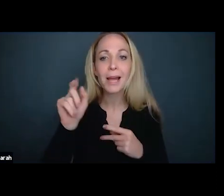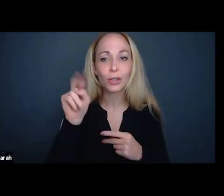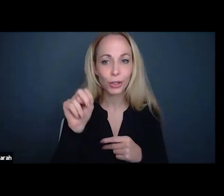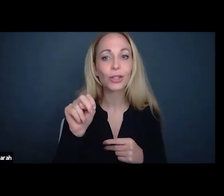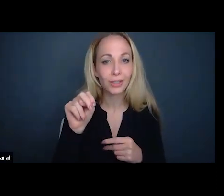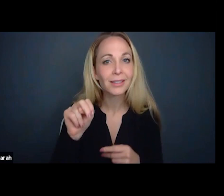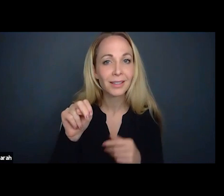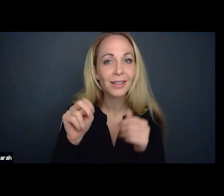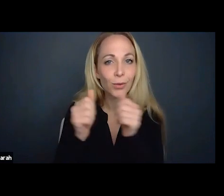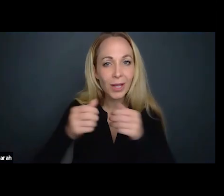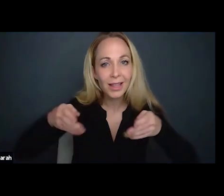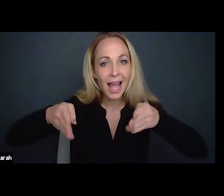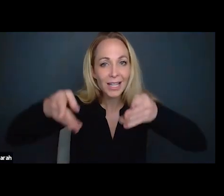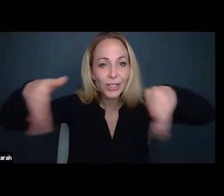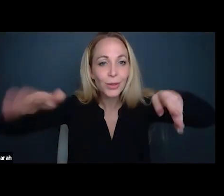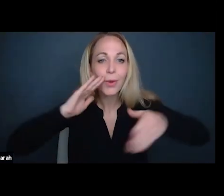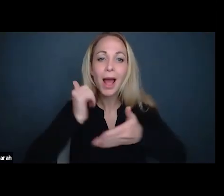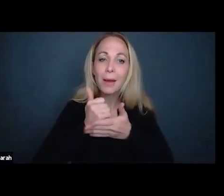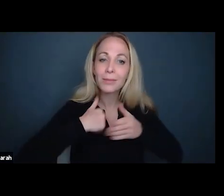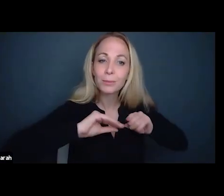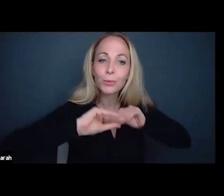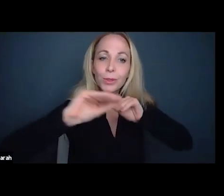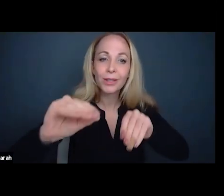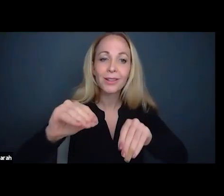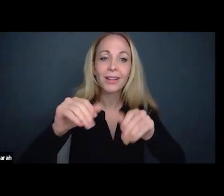And this helps us to move along and serves as a type of way-finding, particularly in